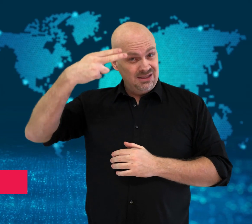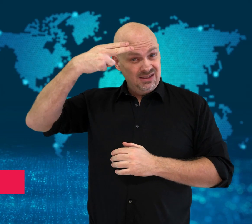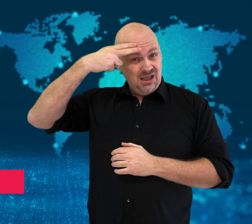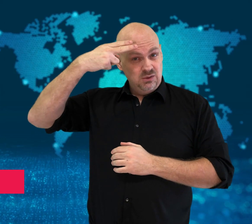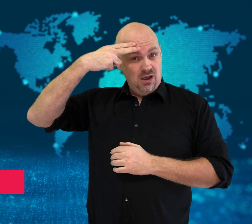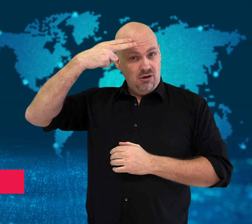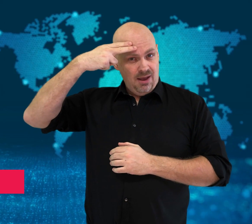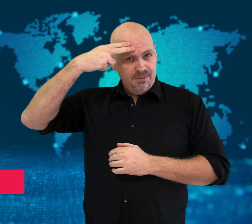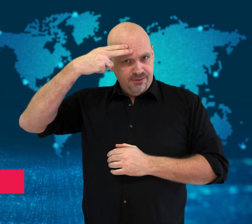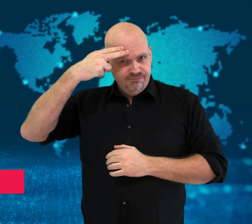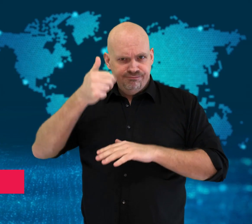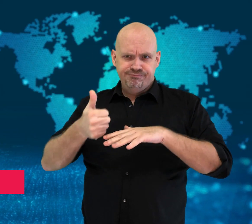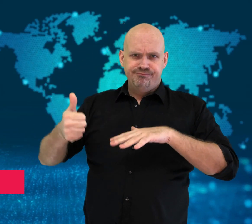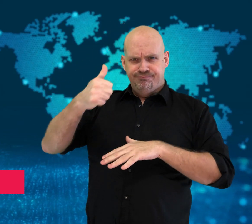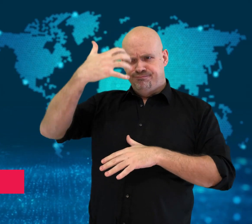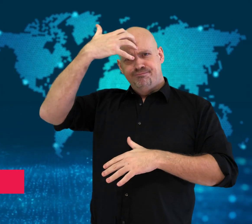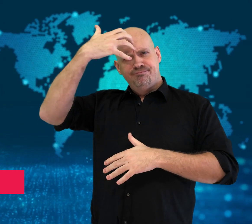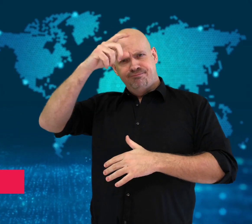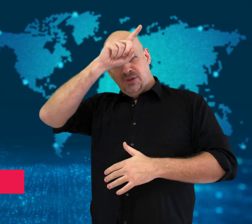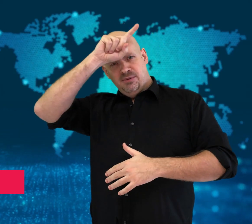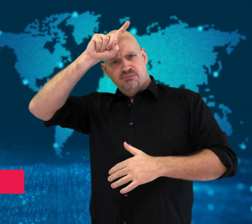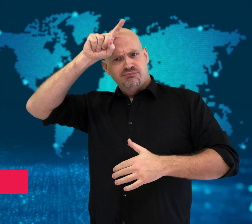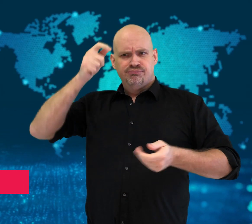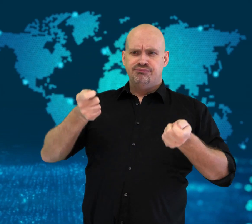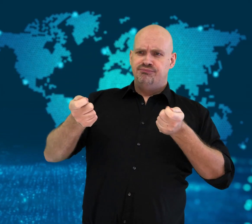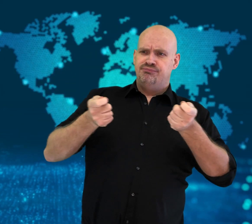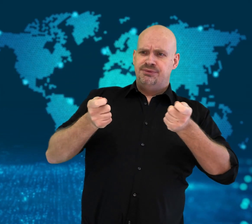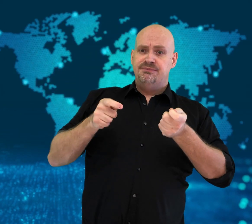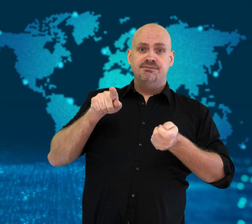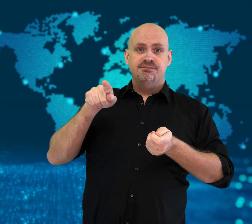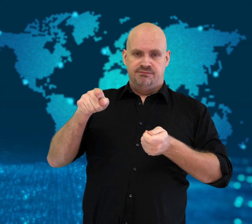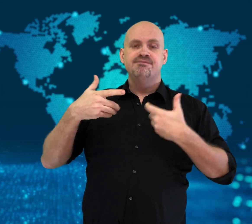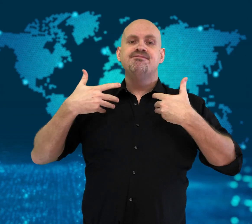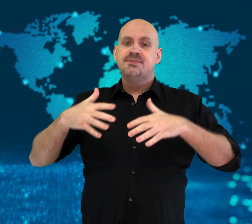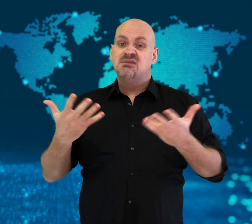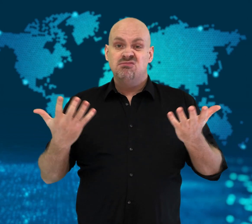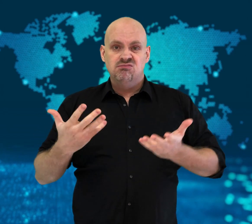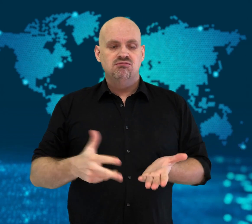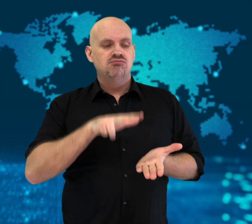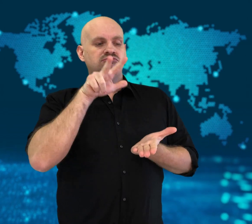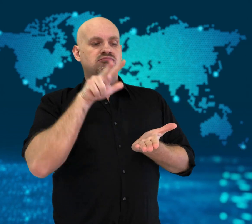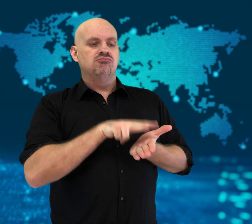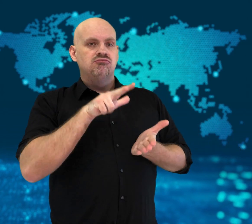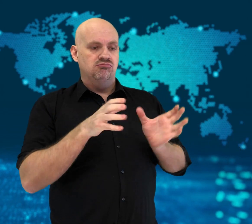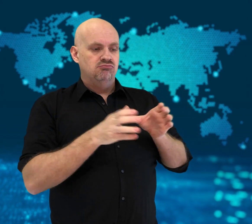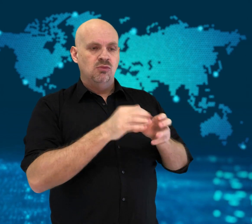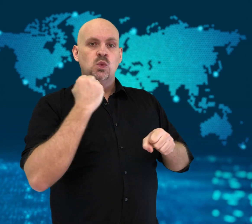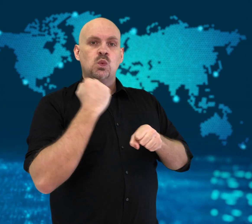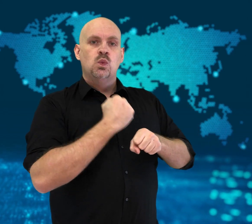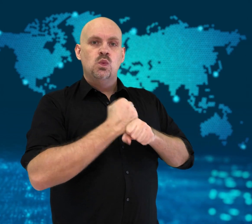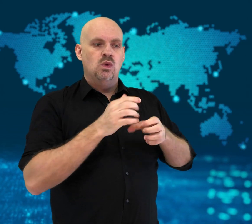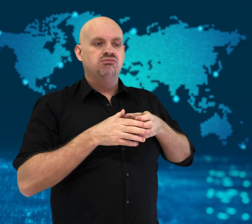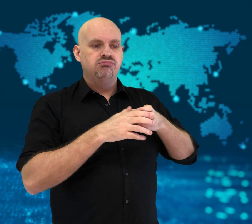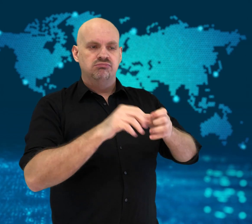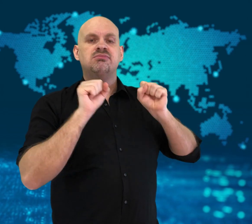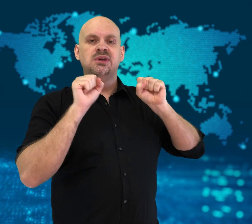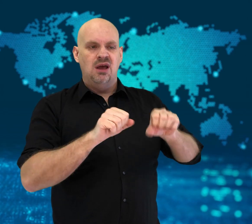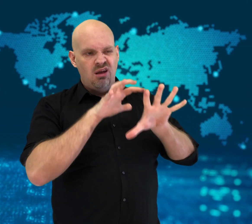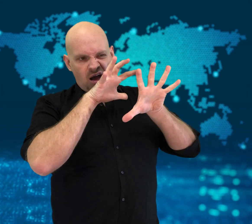[Gavin]: Saudi Arabia's Crown Prince approved the operation to